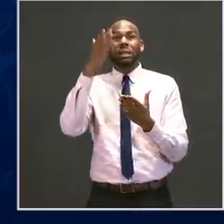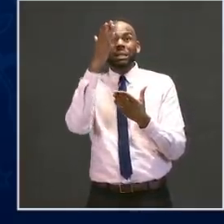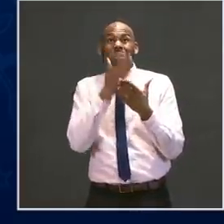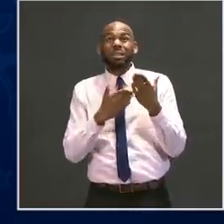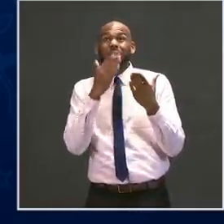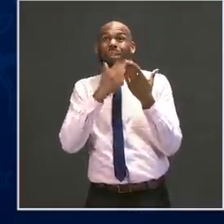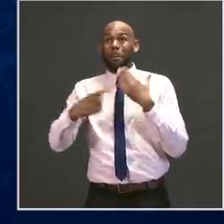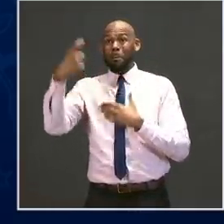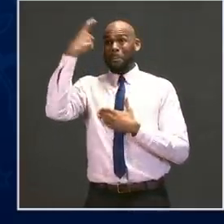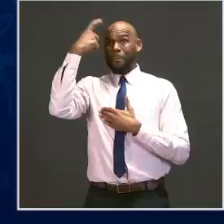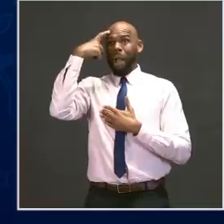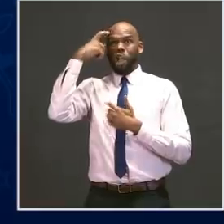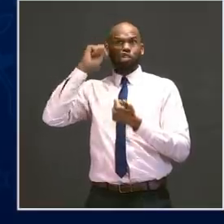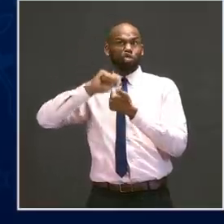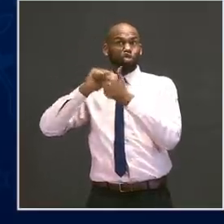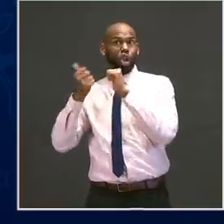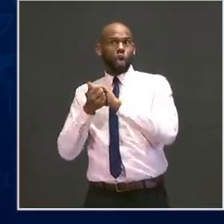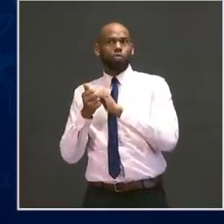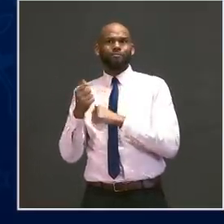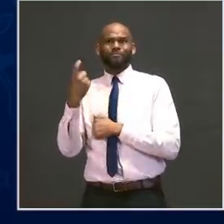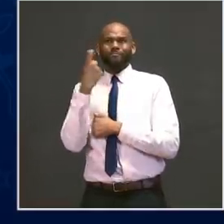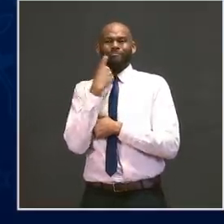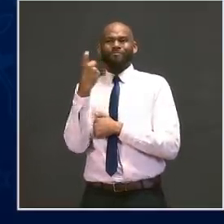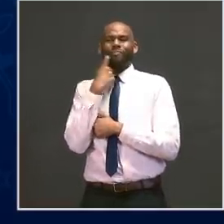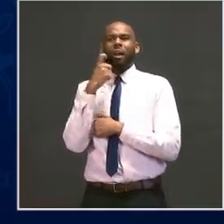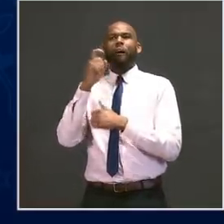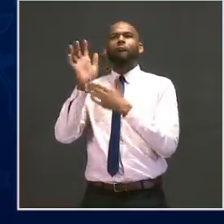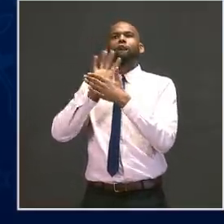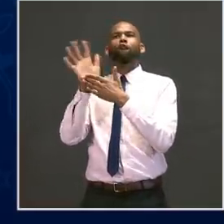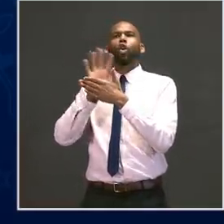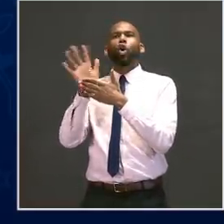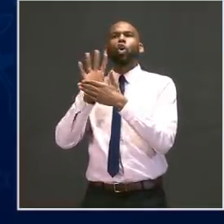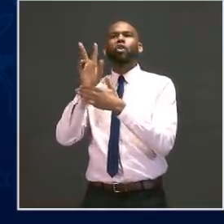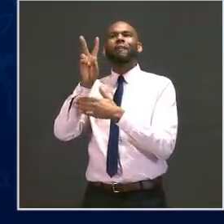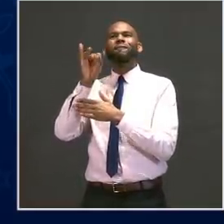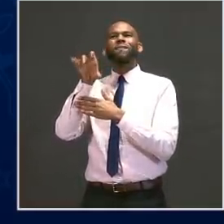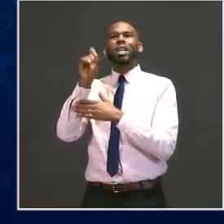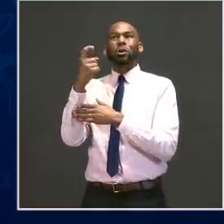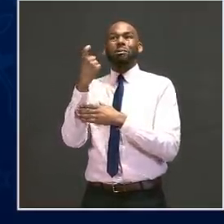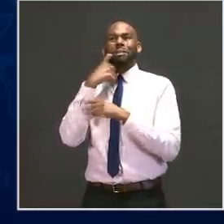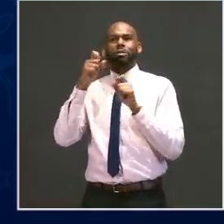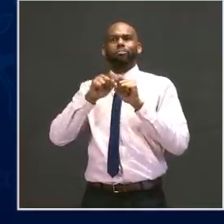in the wake of that newly revealed footage. Does the President now think that conviction